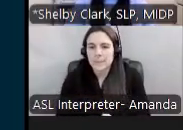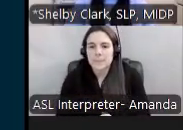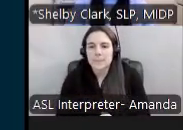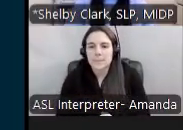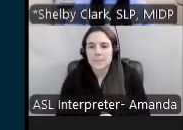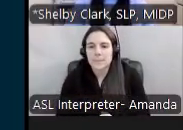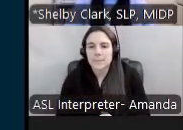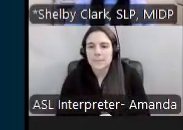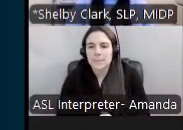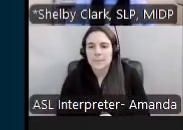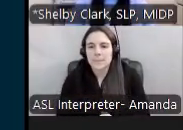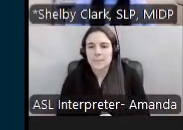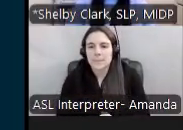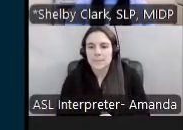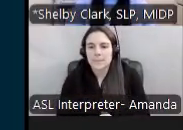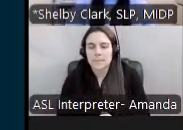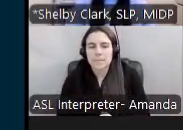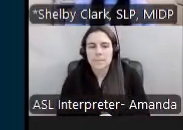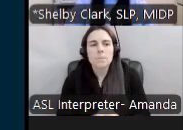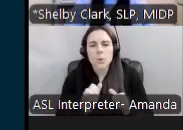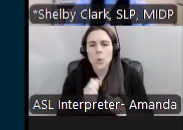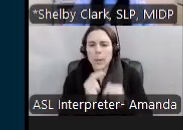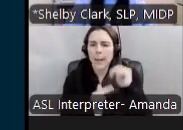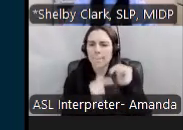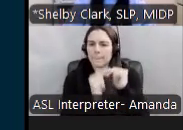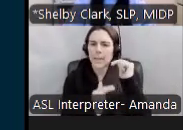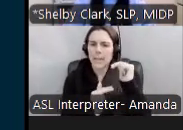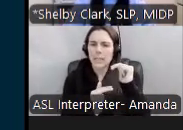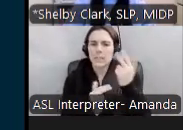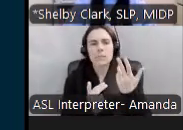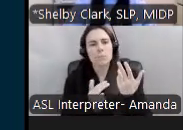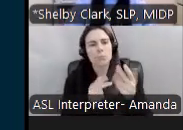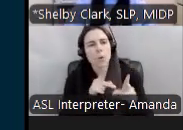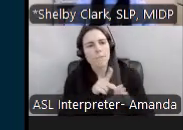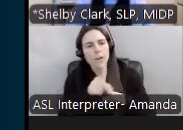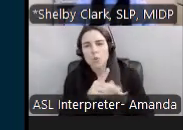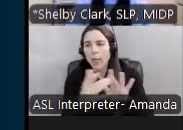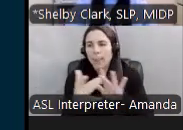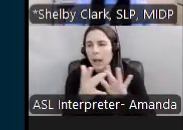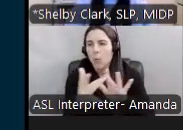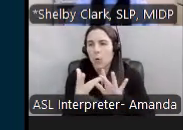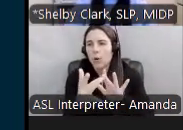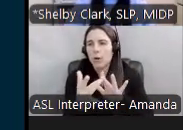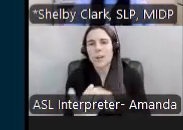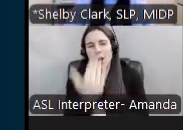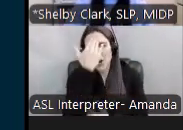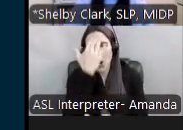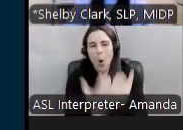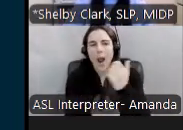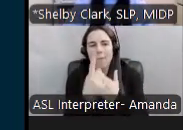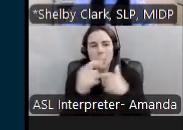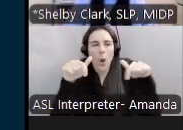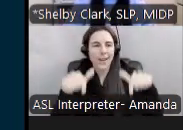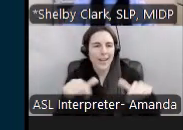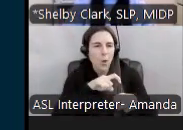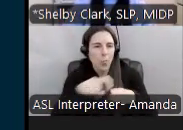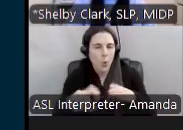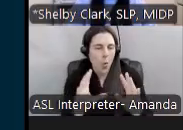and that's where we can really build that professional networking and getting to know everybody on the call and who we